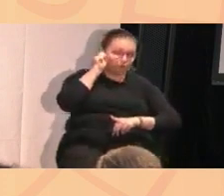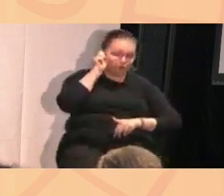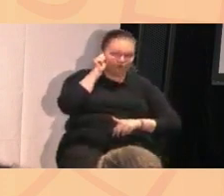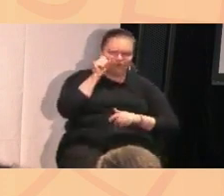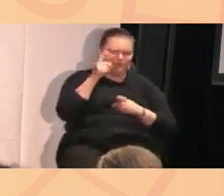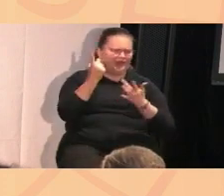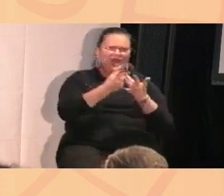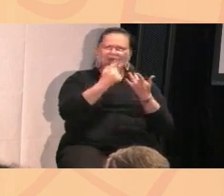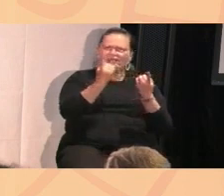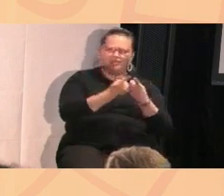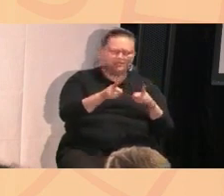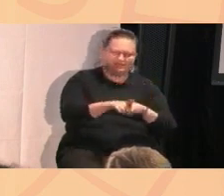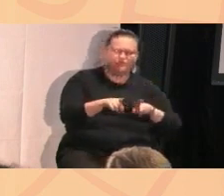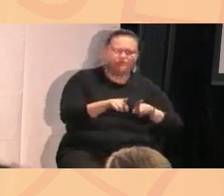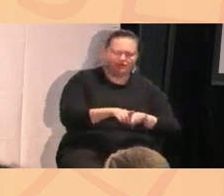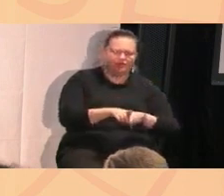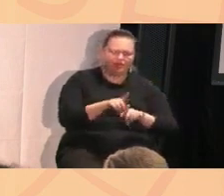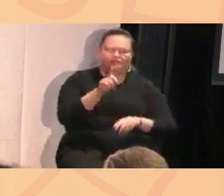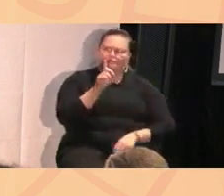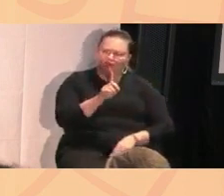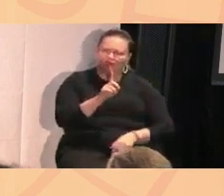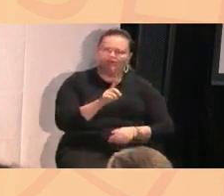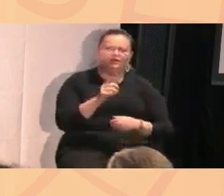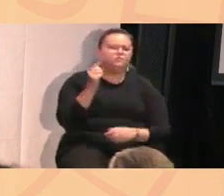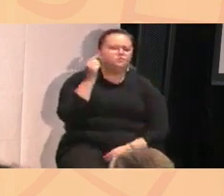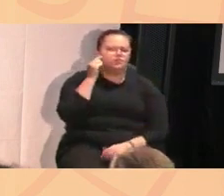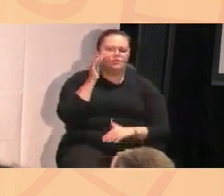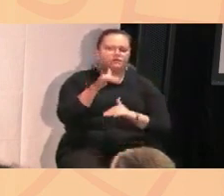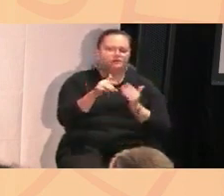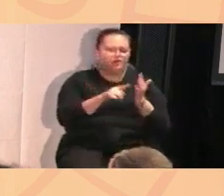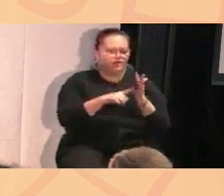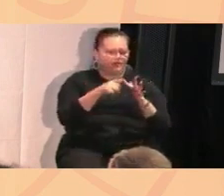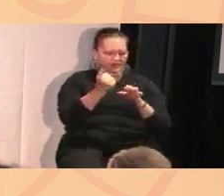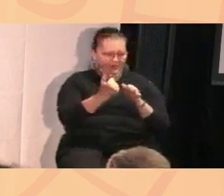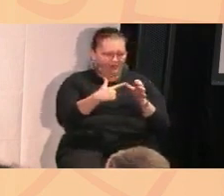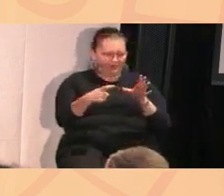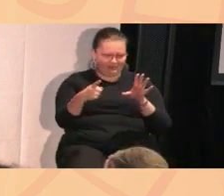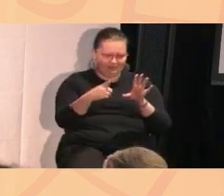and there's things I did individually. Like the Aboriginal memorial.